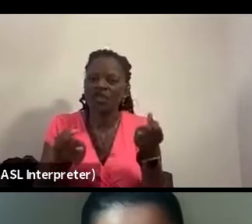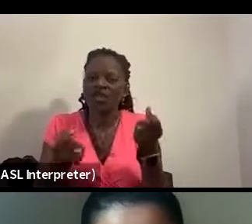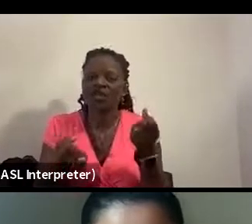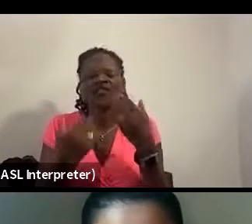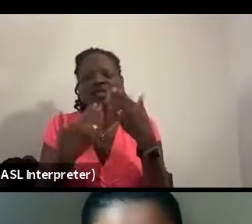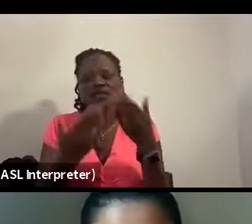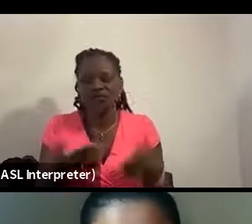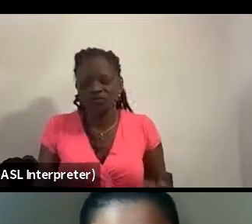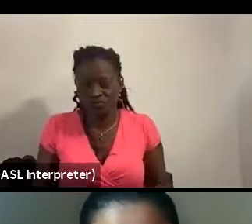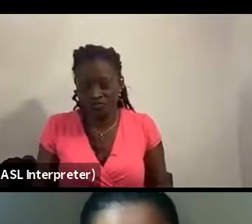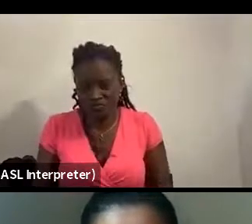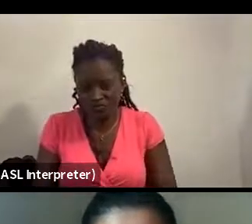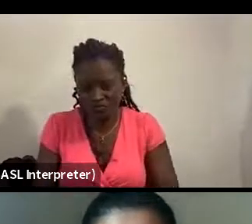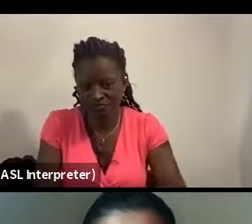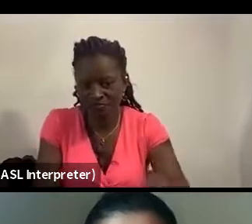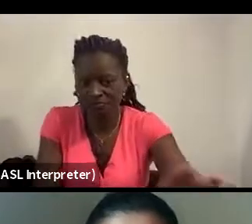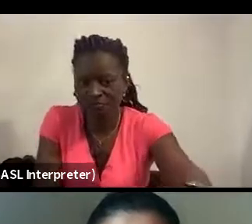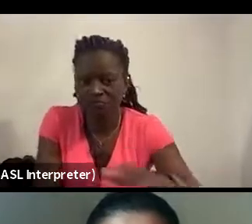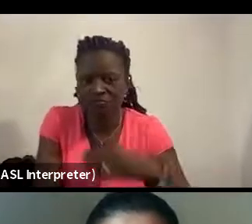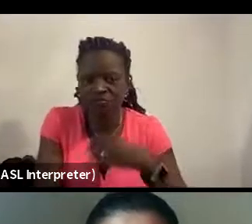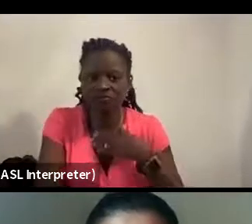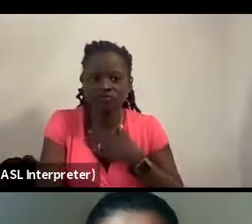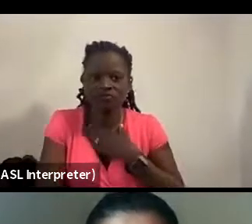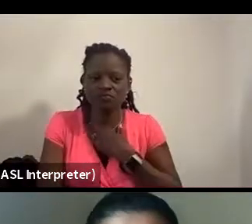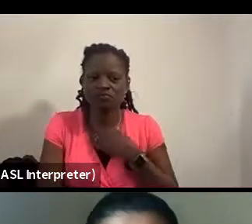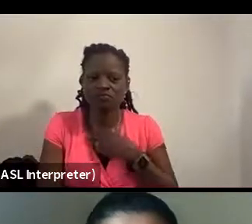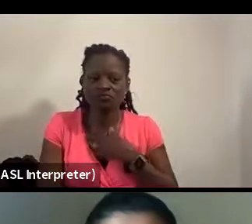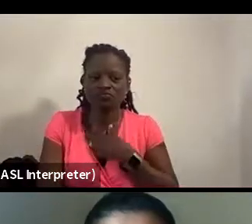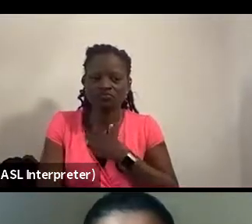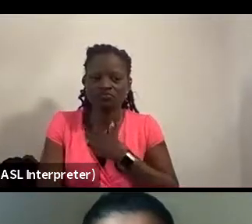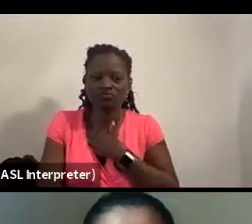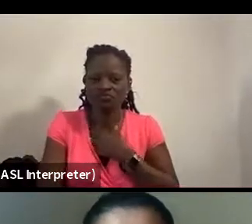I think I speak on behalf of the entire screen by saying we're happy, we're happy